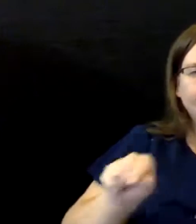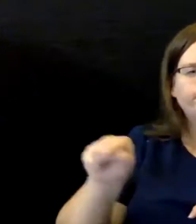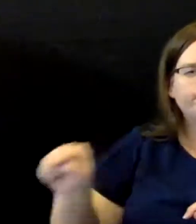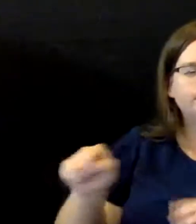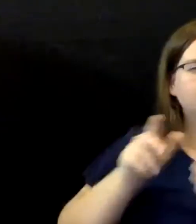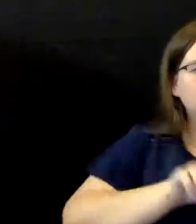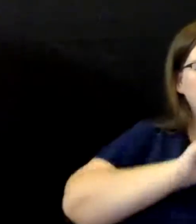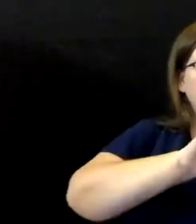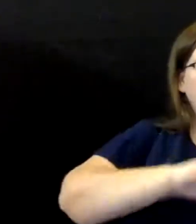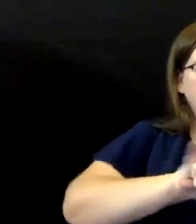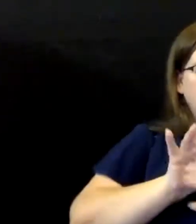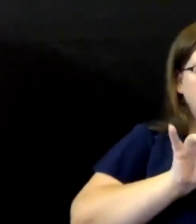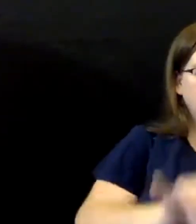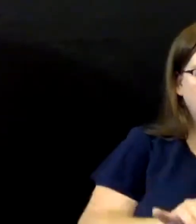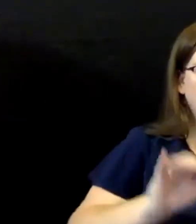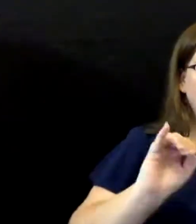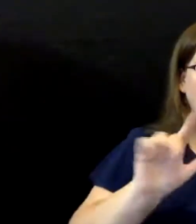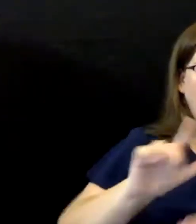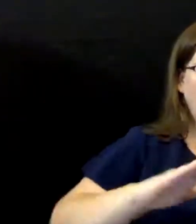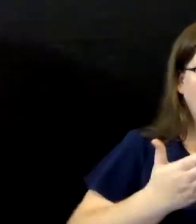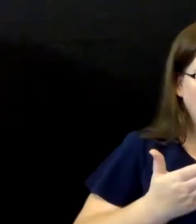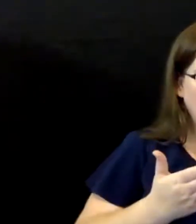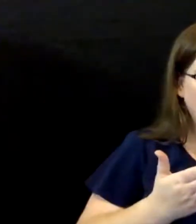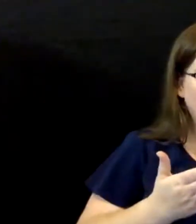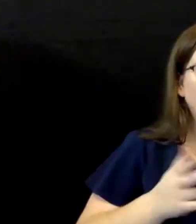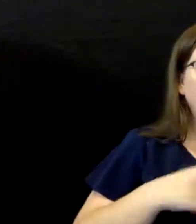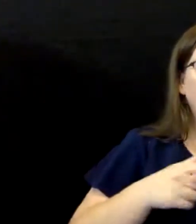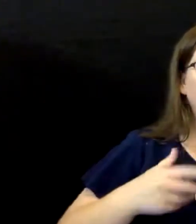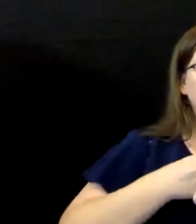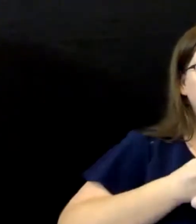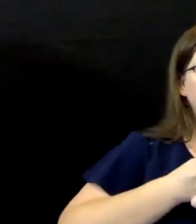the IL community and try to wrap up with some lessons learned about good